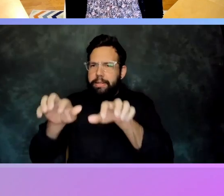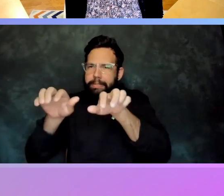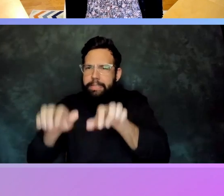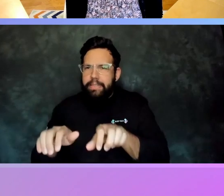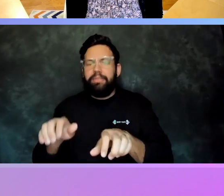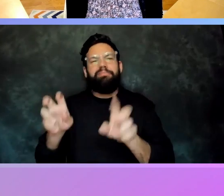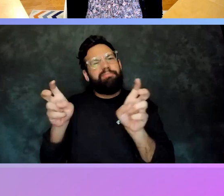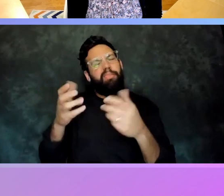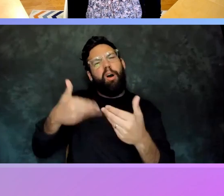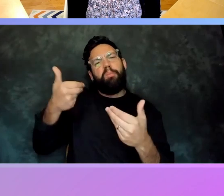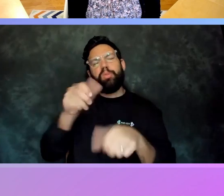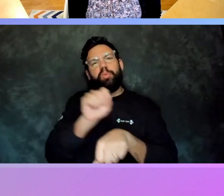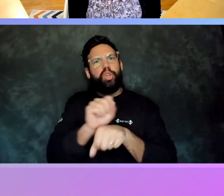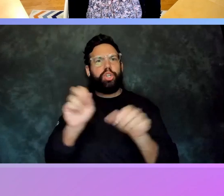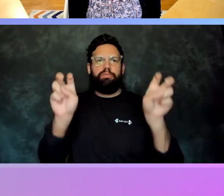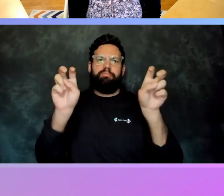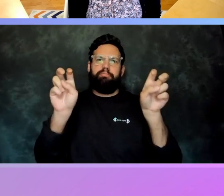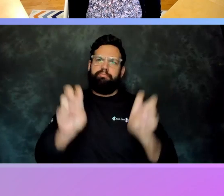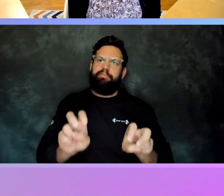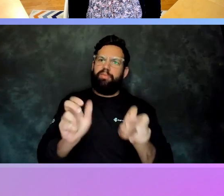large Mobile XR population. and the fact that